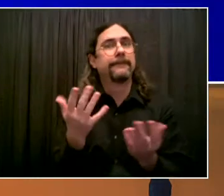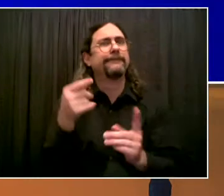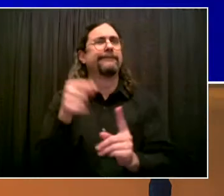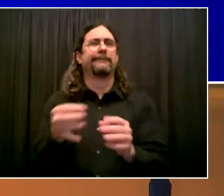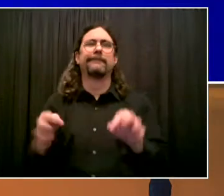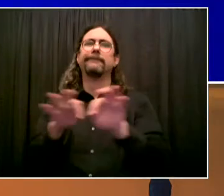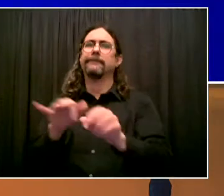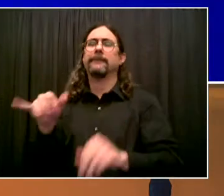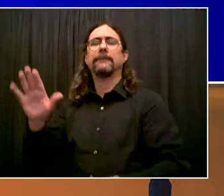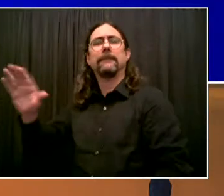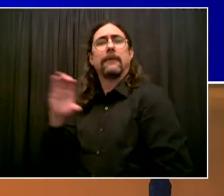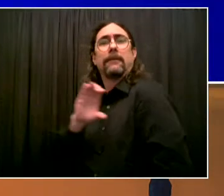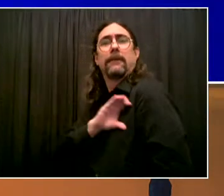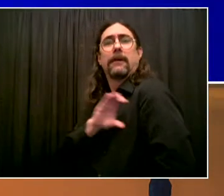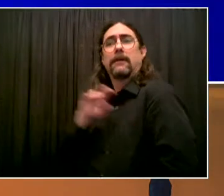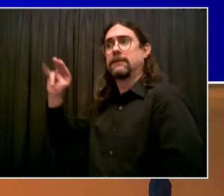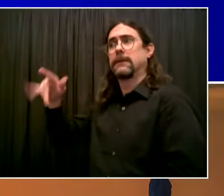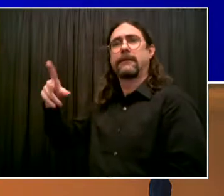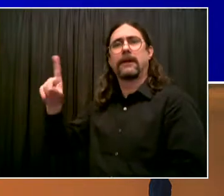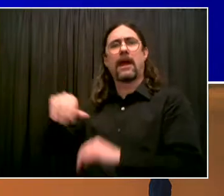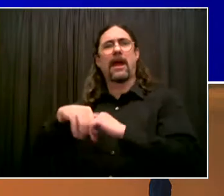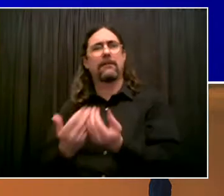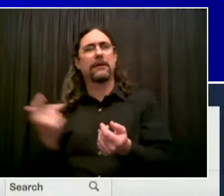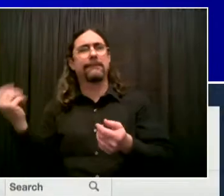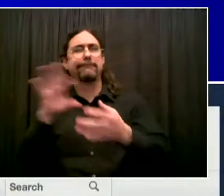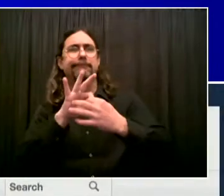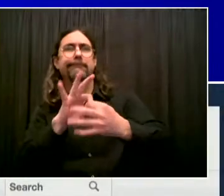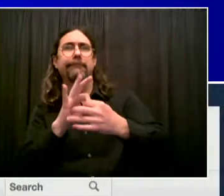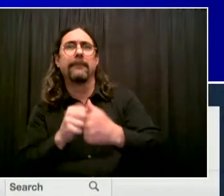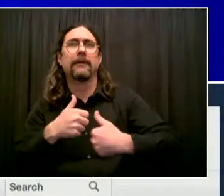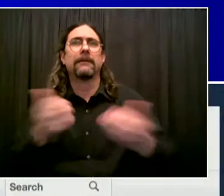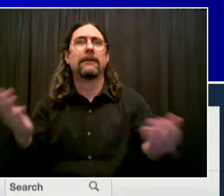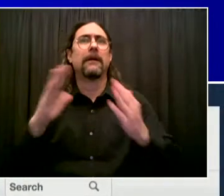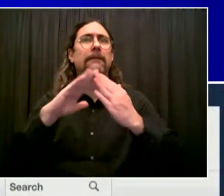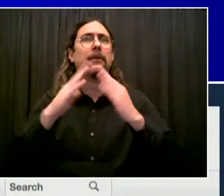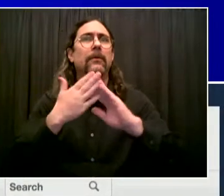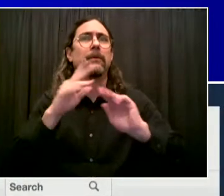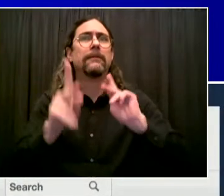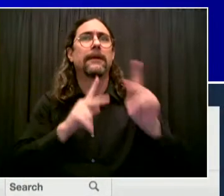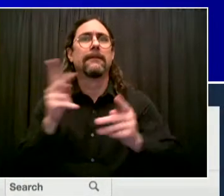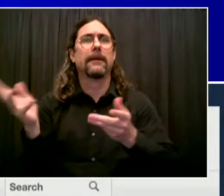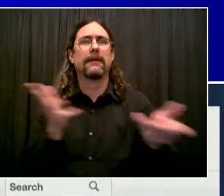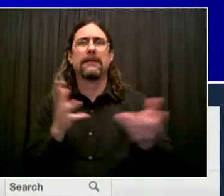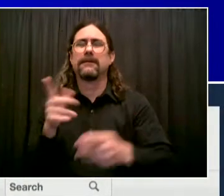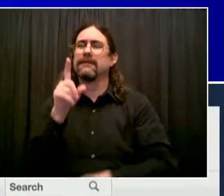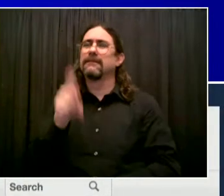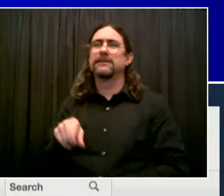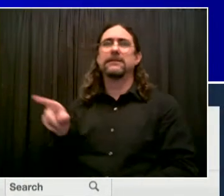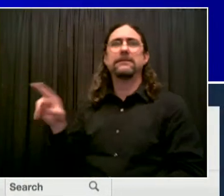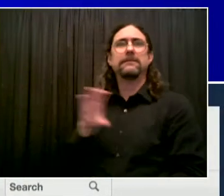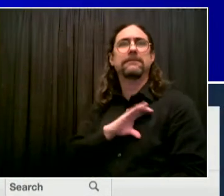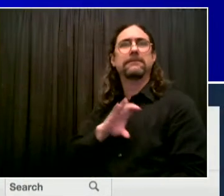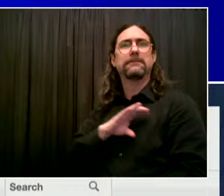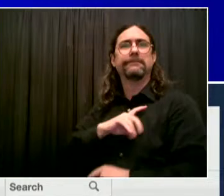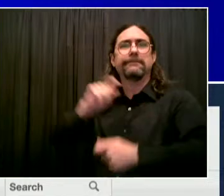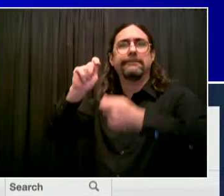WORK ON THE RELATIONSHIP BETWEEN POLICE AND COMMUNITY. KEEPING EVERYONE SAFE THERE A LOT